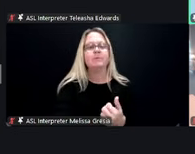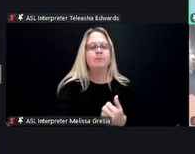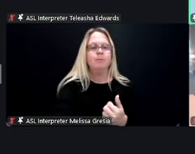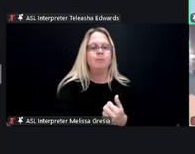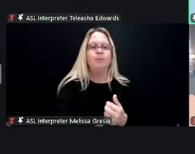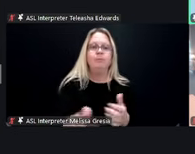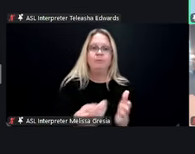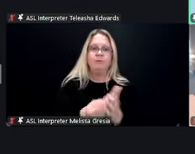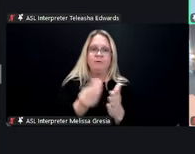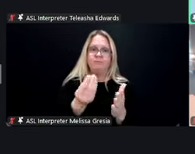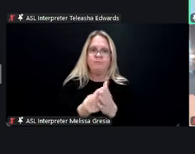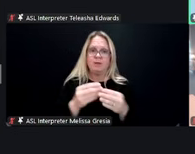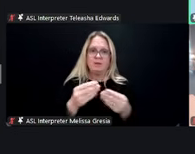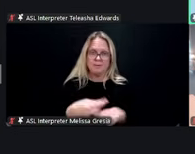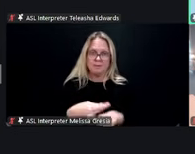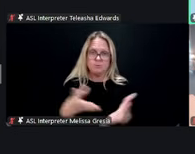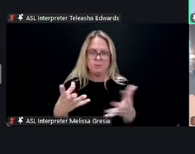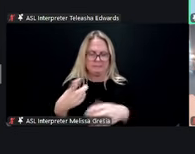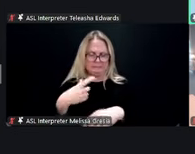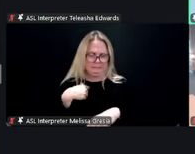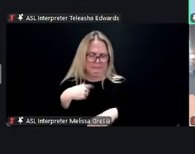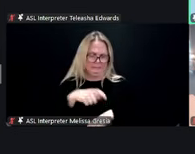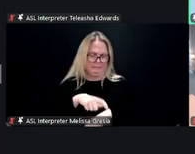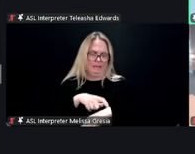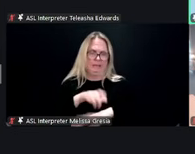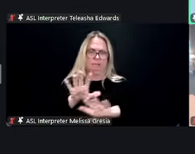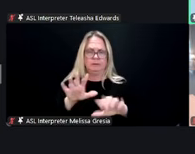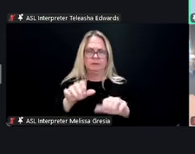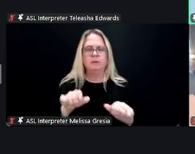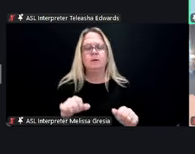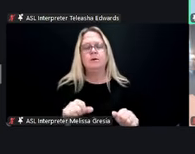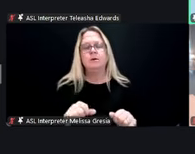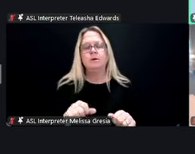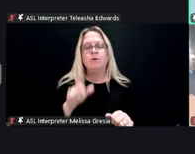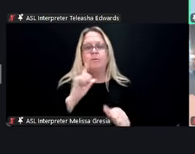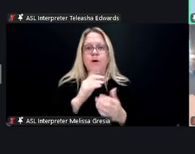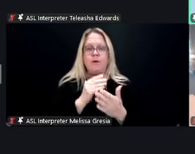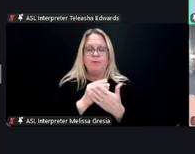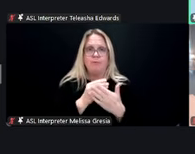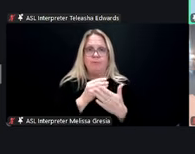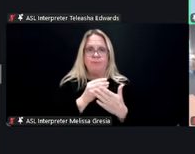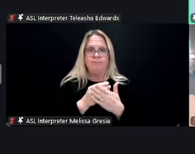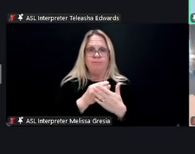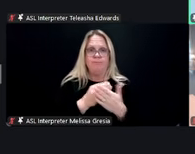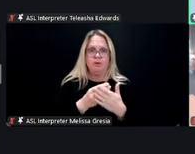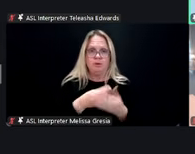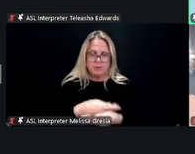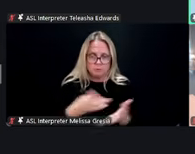I want to be sensitive to time. Um, in terms of fund distribution and financial oversight,